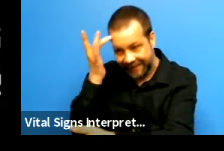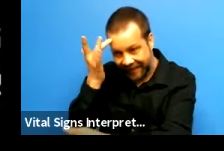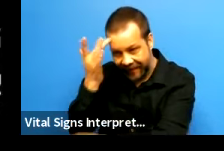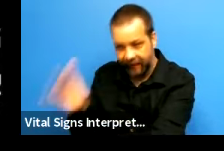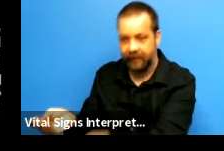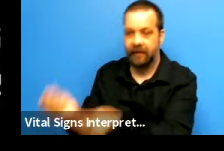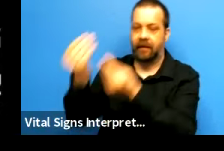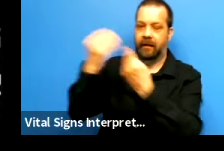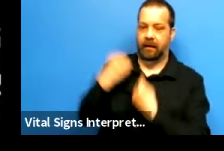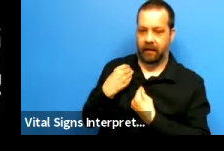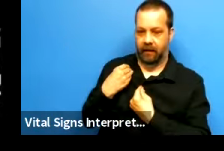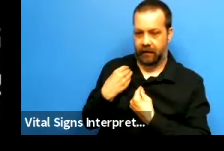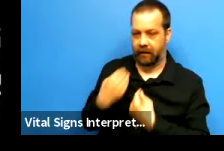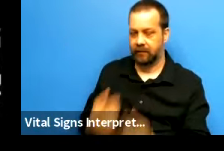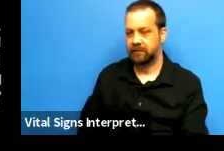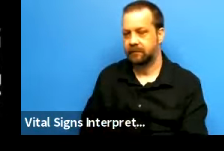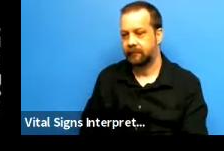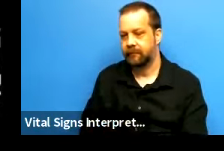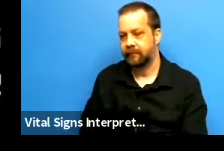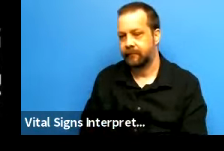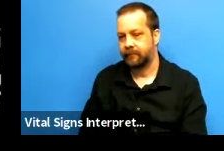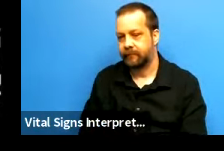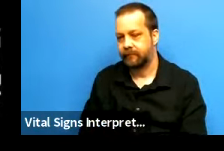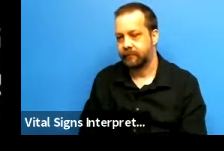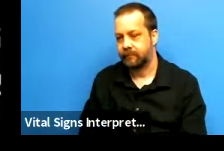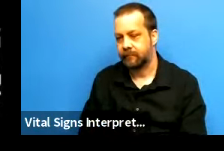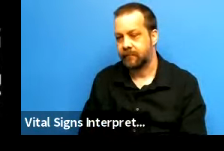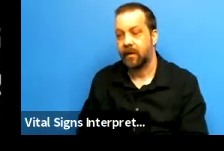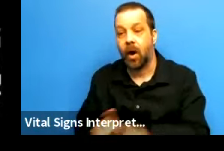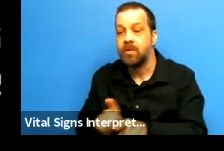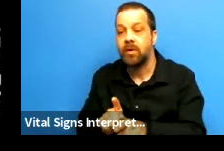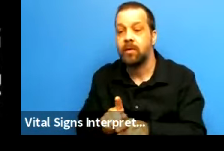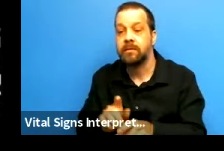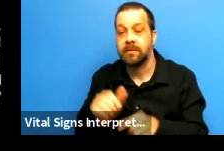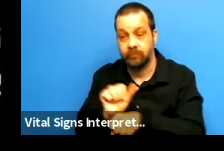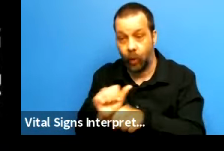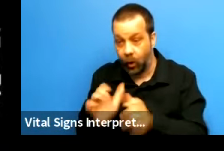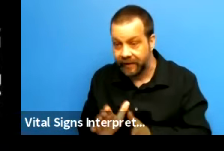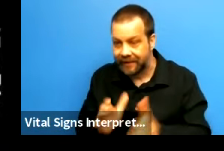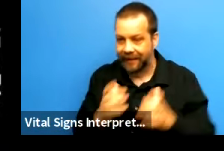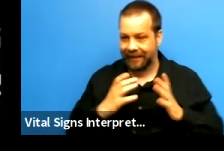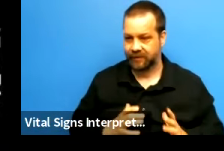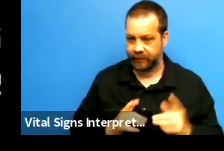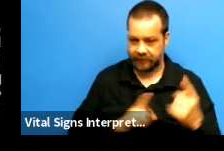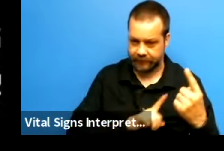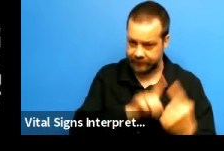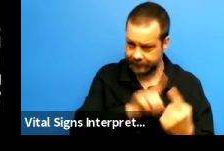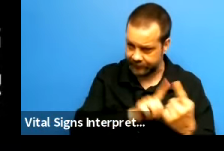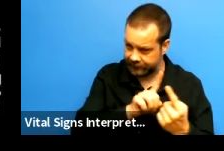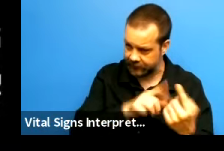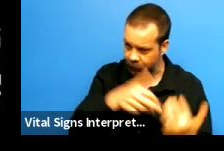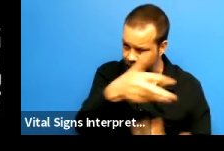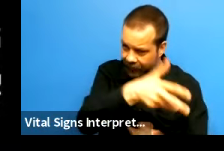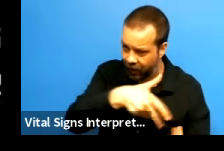that workers will have with other employees or customers. What are things you can put into place that will help